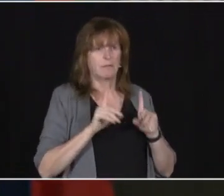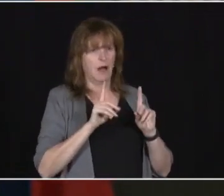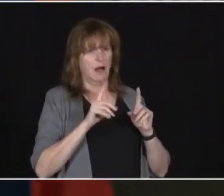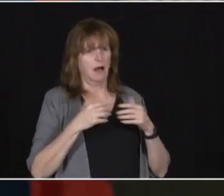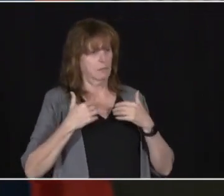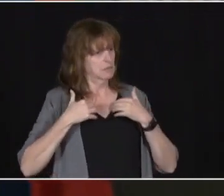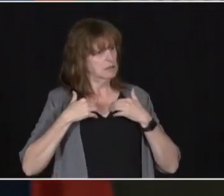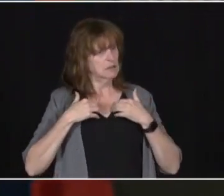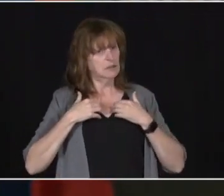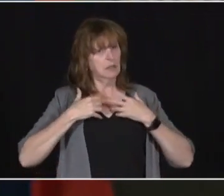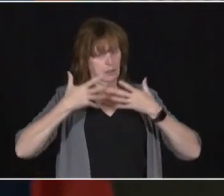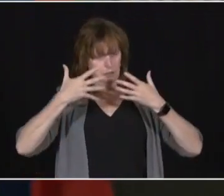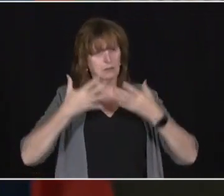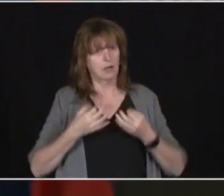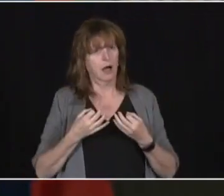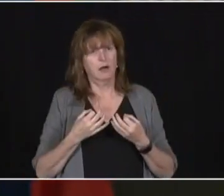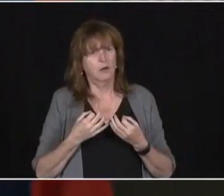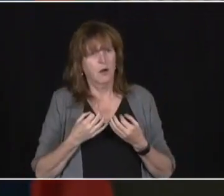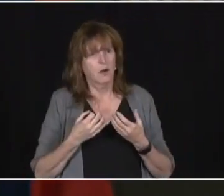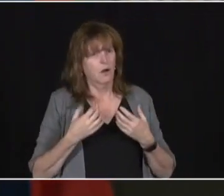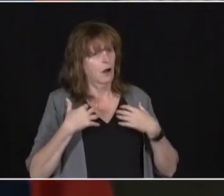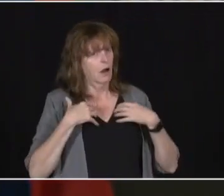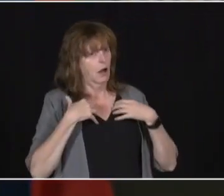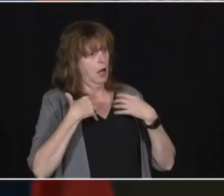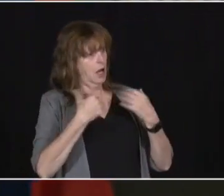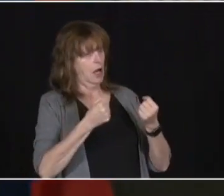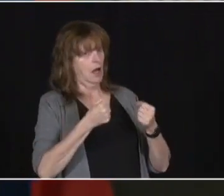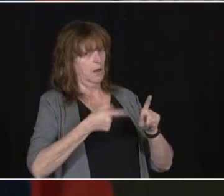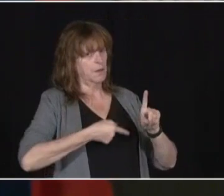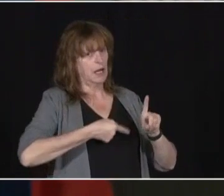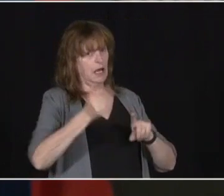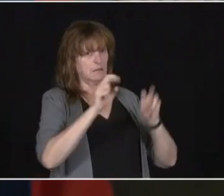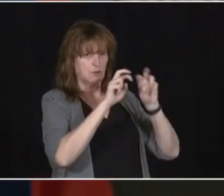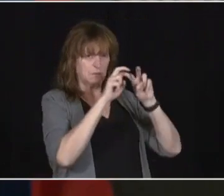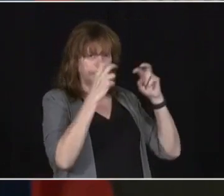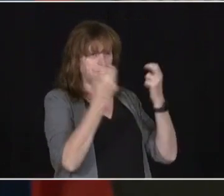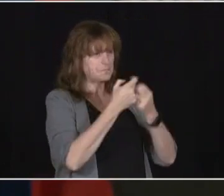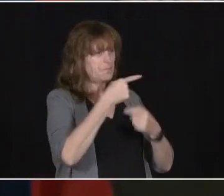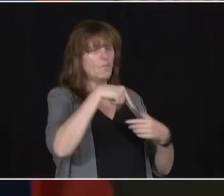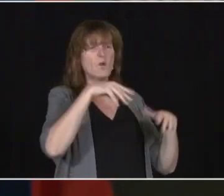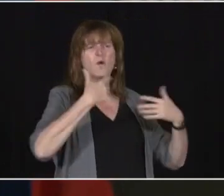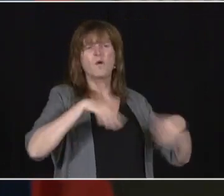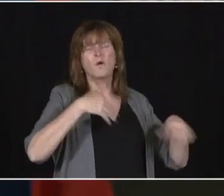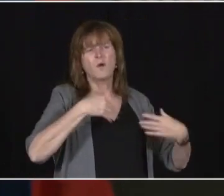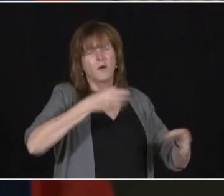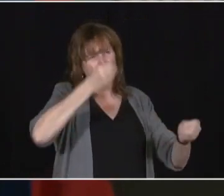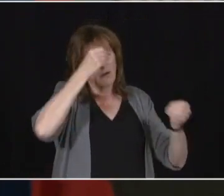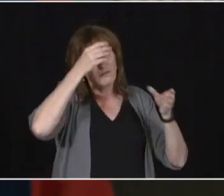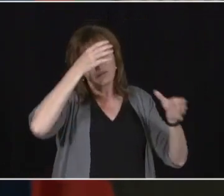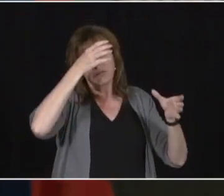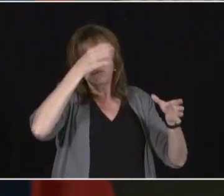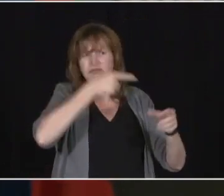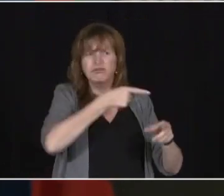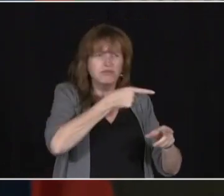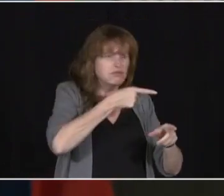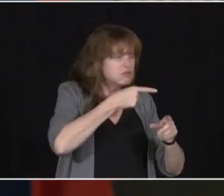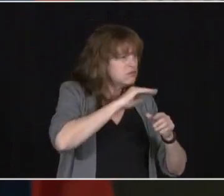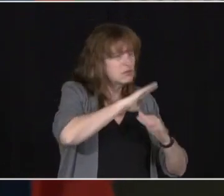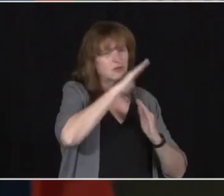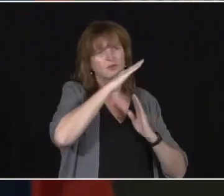article but I will tell you it's not about me. It's about our health table and we have some of the brightest minds on the health table in the